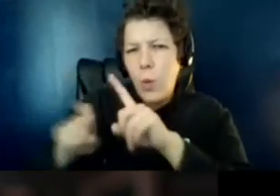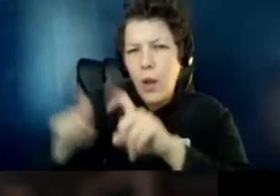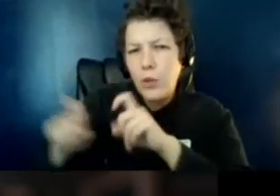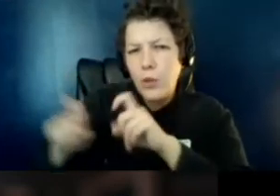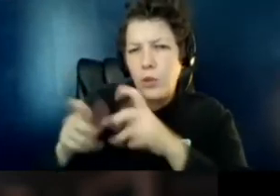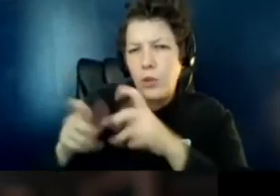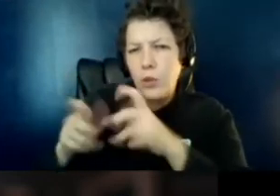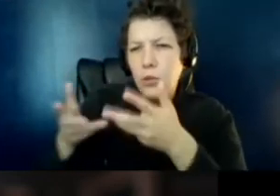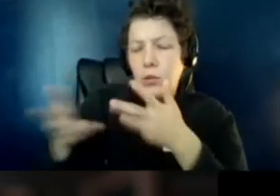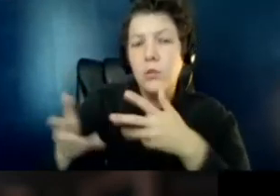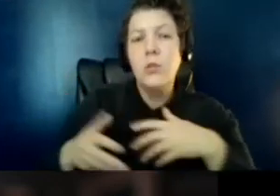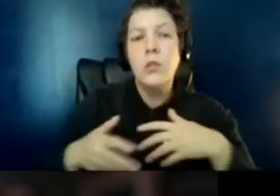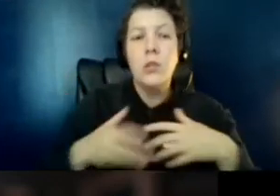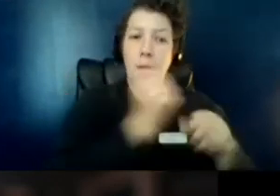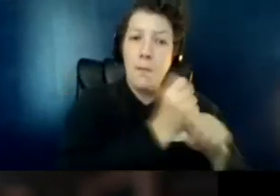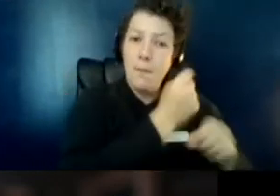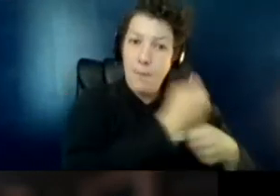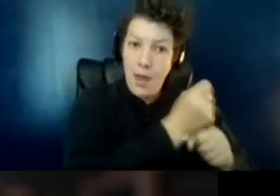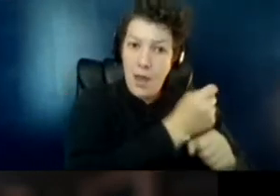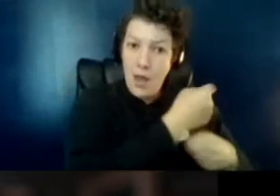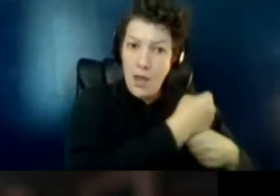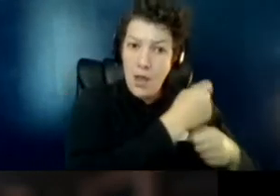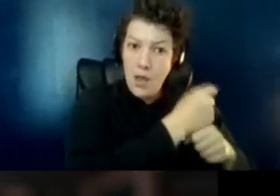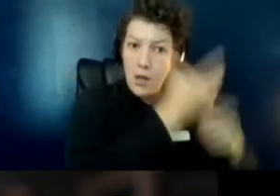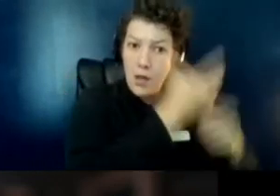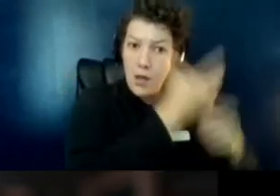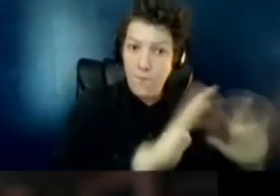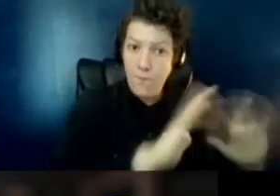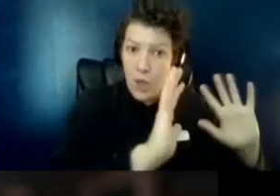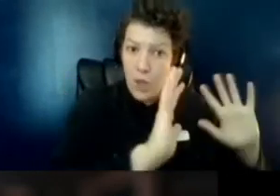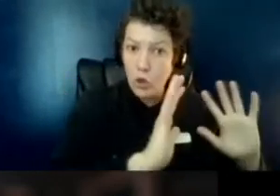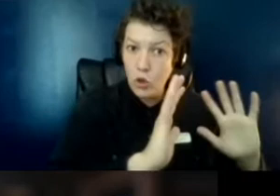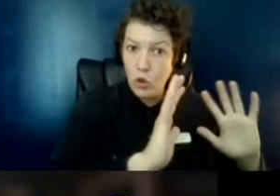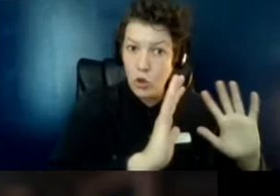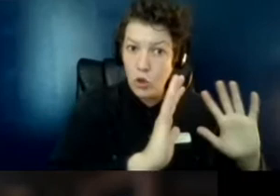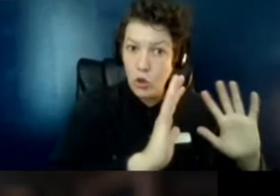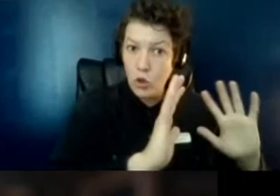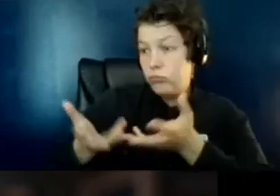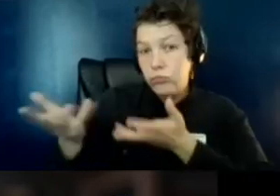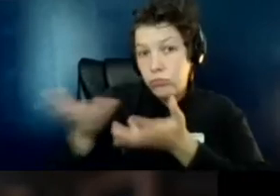can now have this exposure be. But the easiest way to make sure you do this